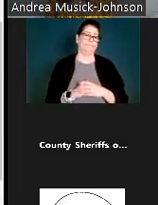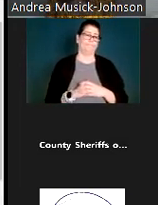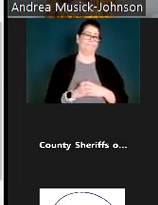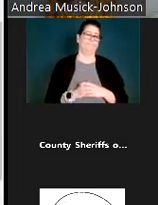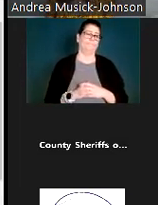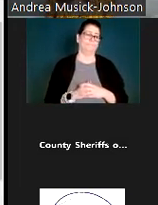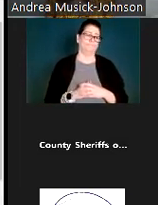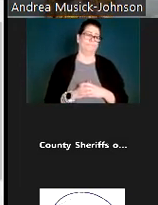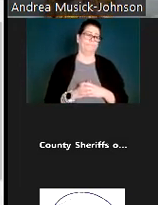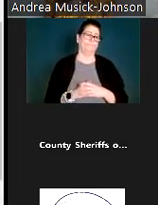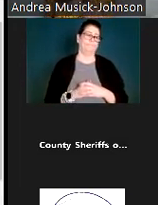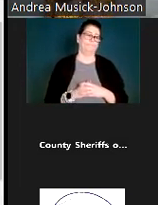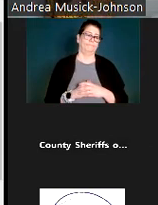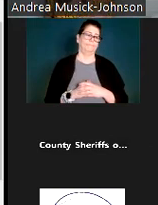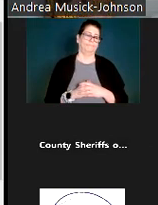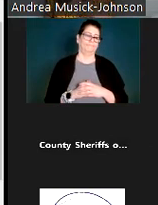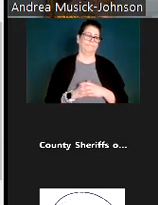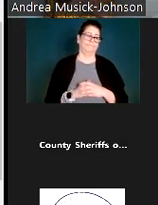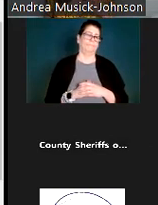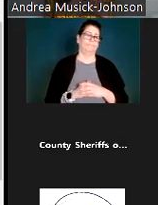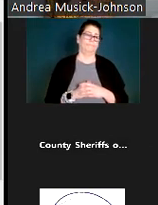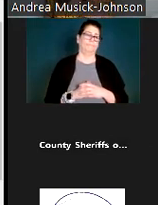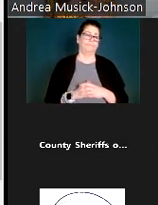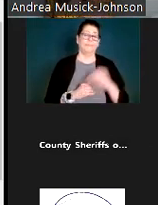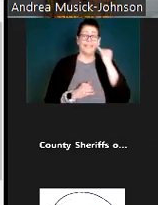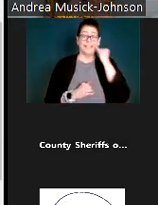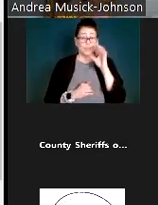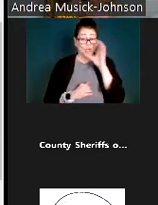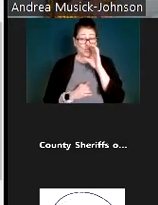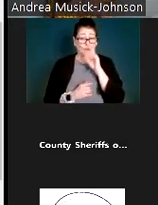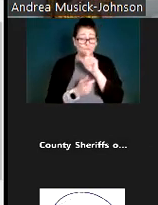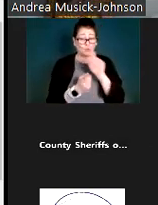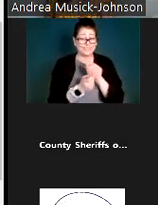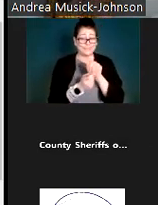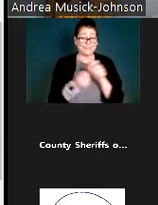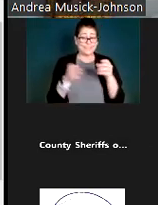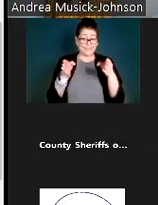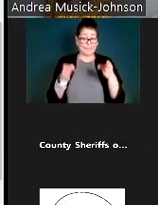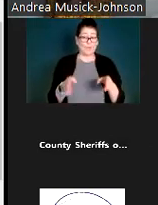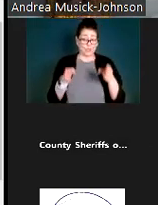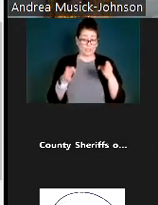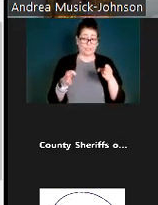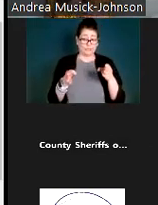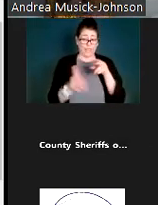Now, if you're wanting to search for an offender and you're wanting to keep tabs on